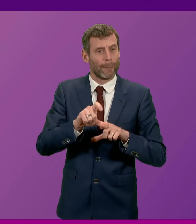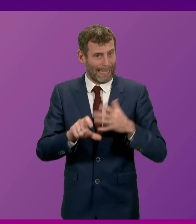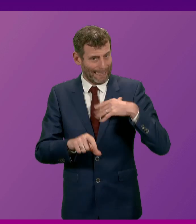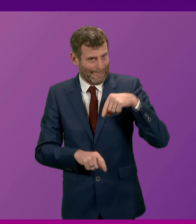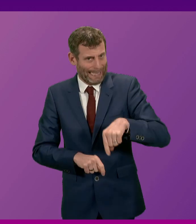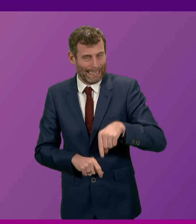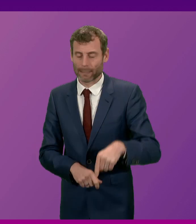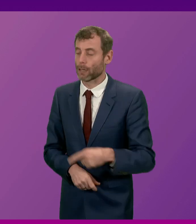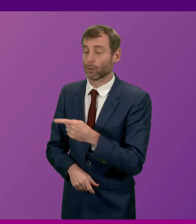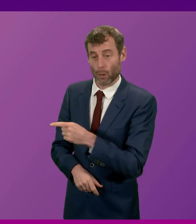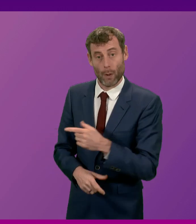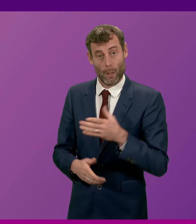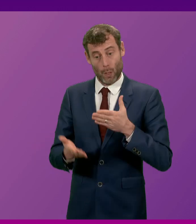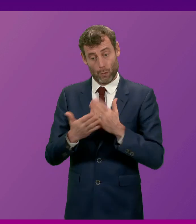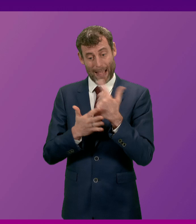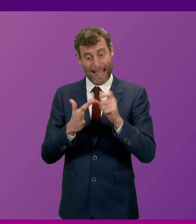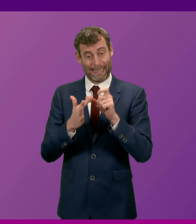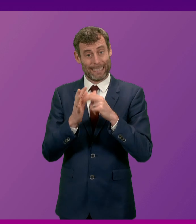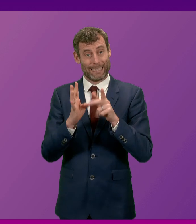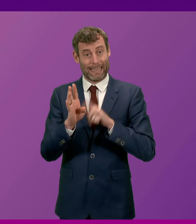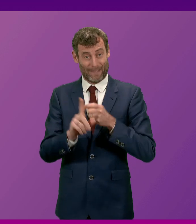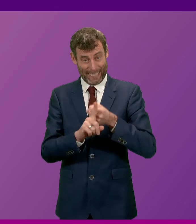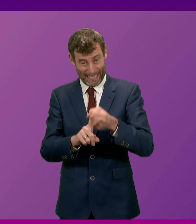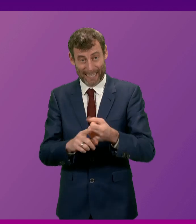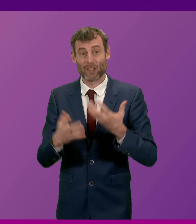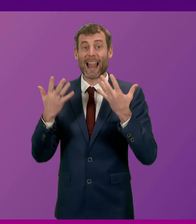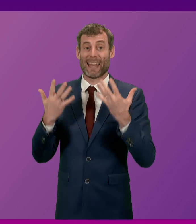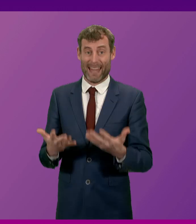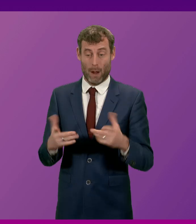benefit will be fully devolved to Scotland this winter, will the First Minister lift